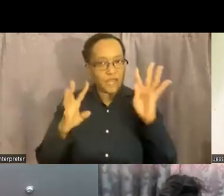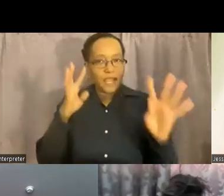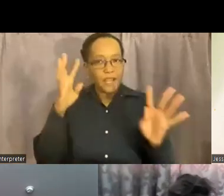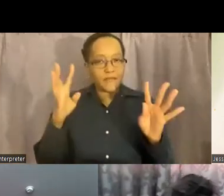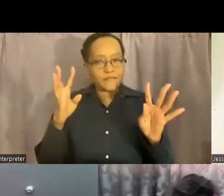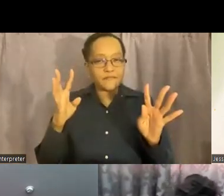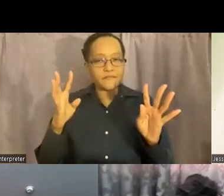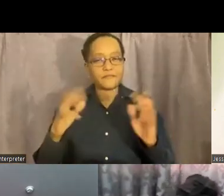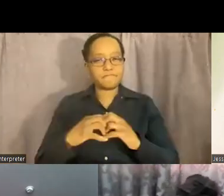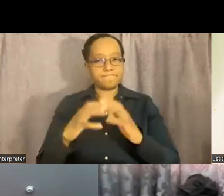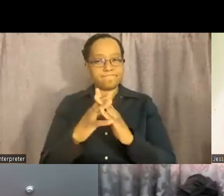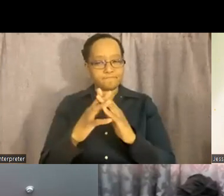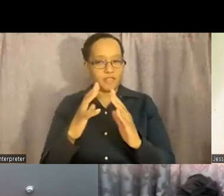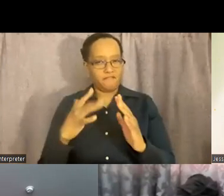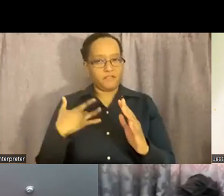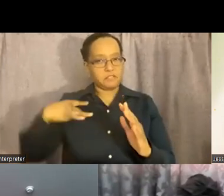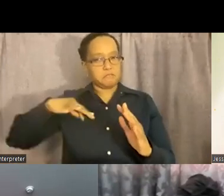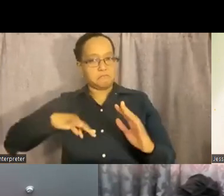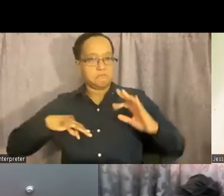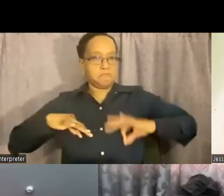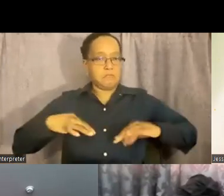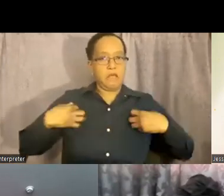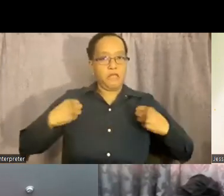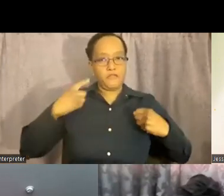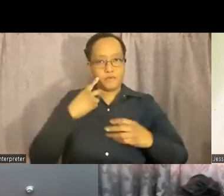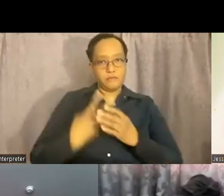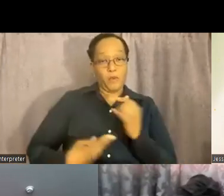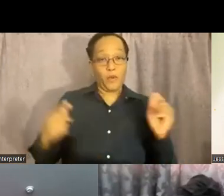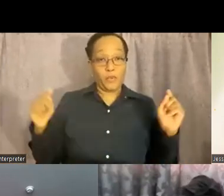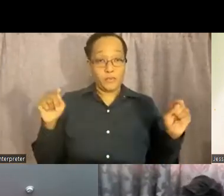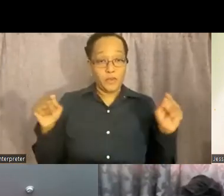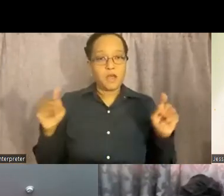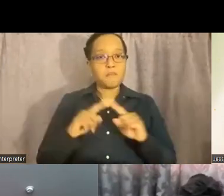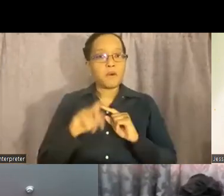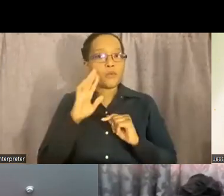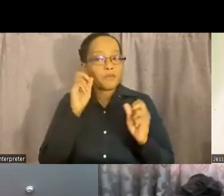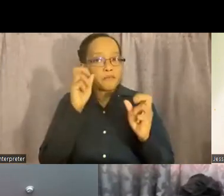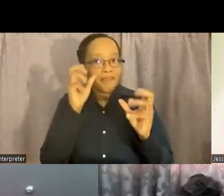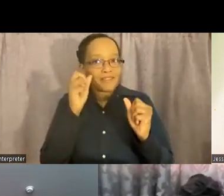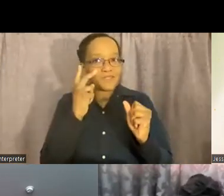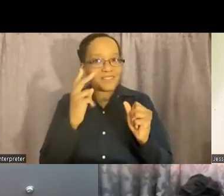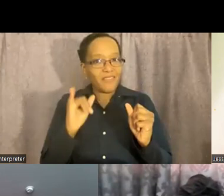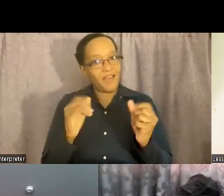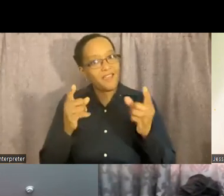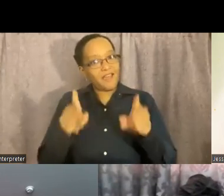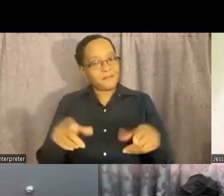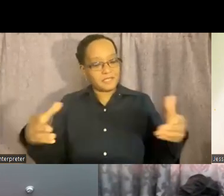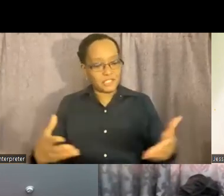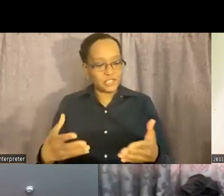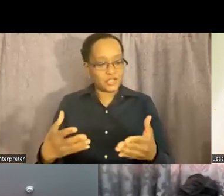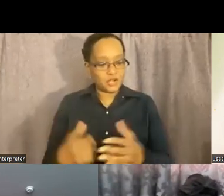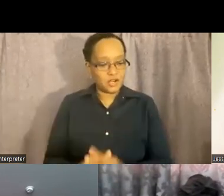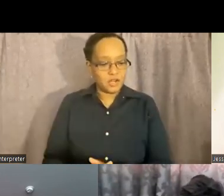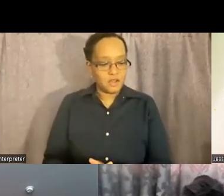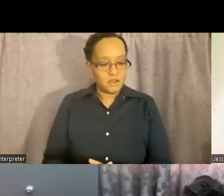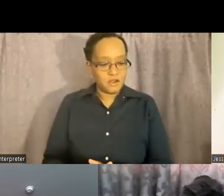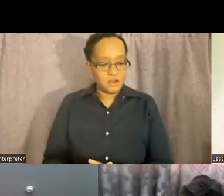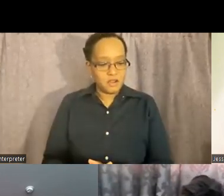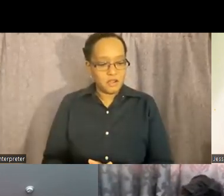for both parties but it's an amazing thing to implement into any housing situation .